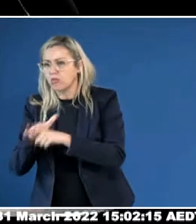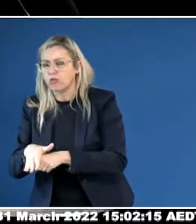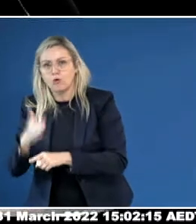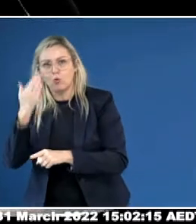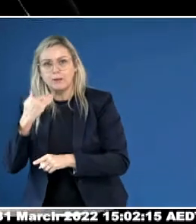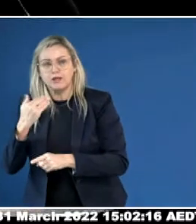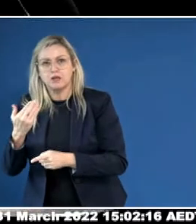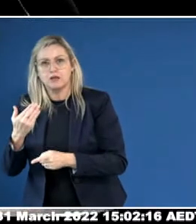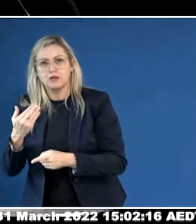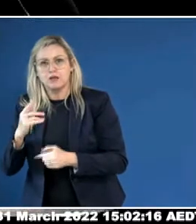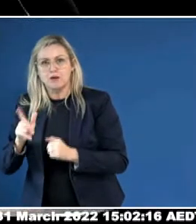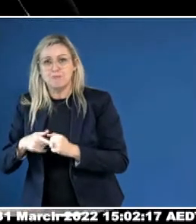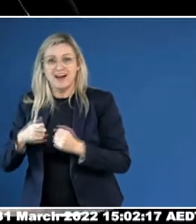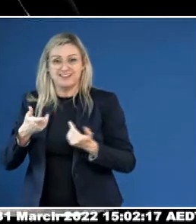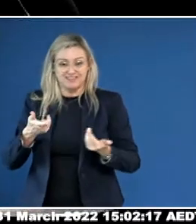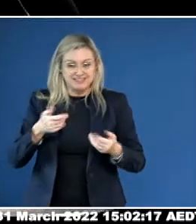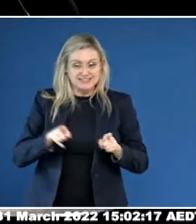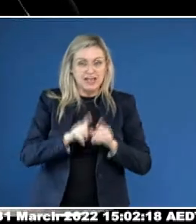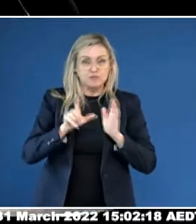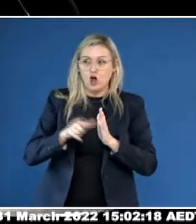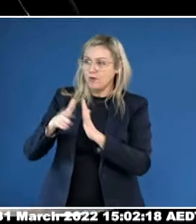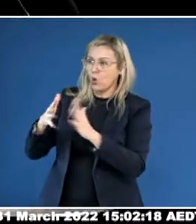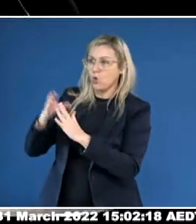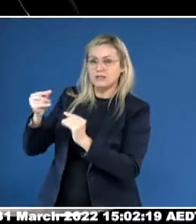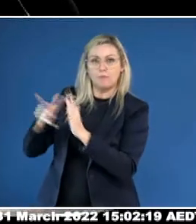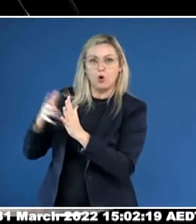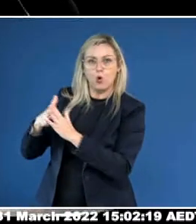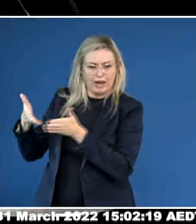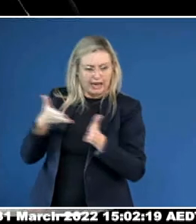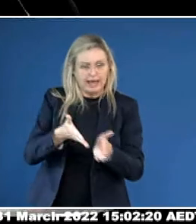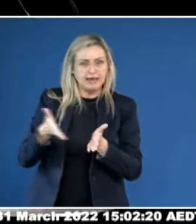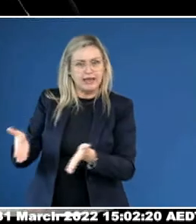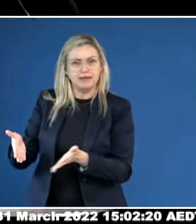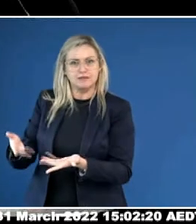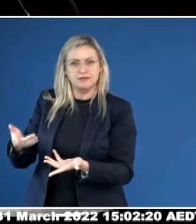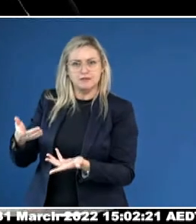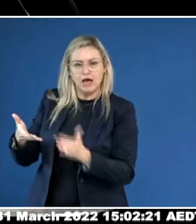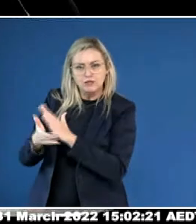that actually allow it. So -- MS EASTMAN: So sorts of issues aligning the laws and policies together.